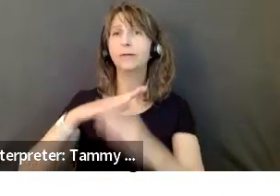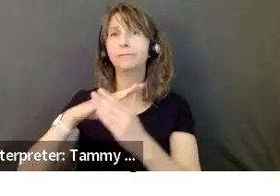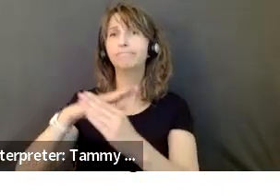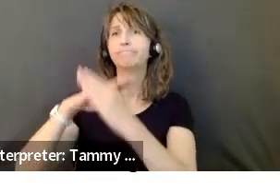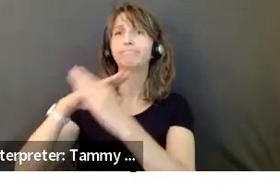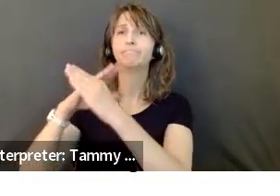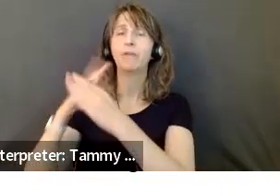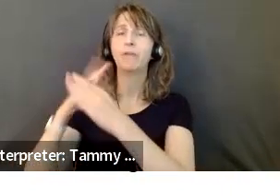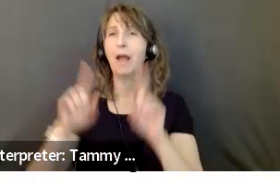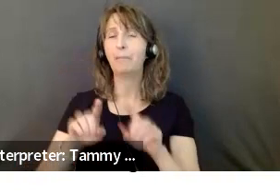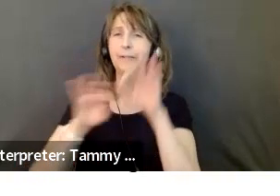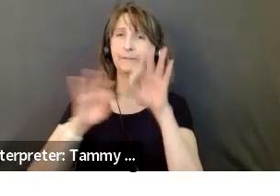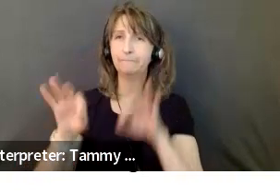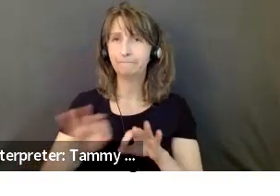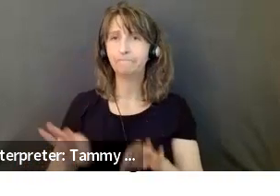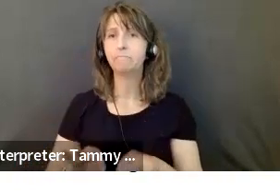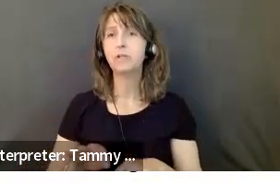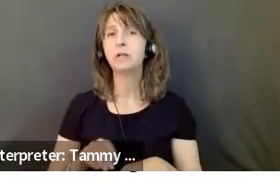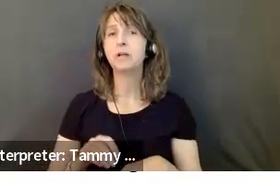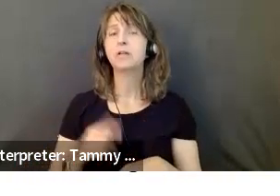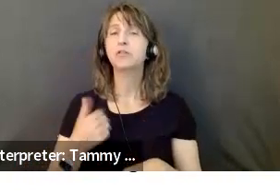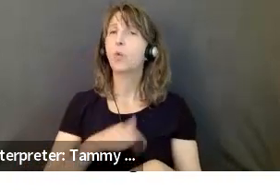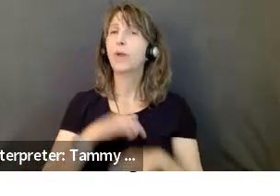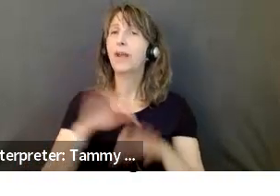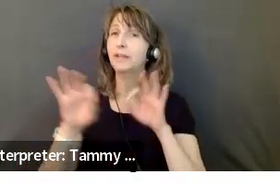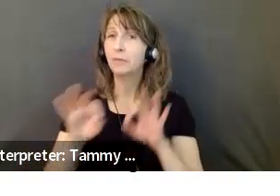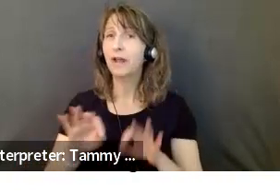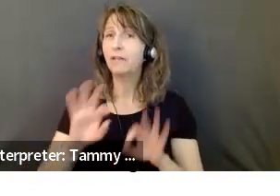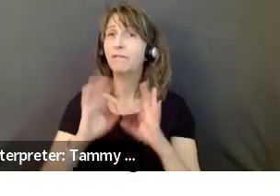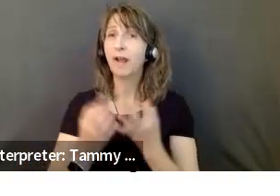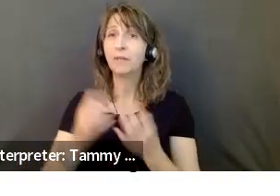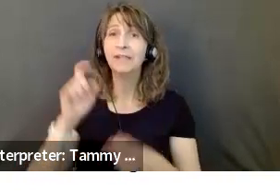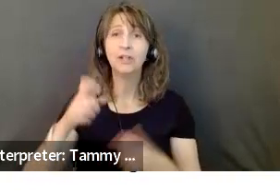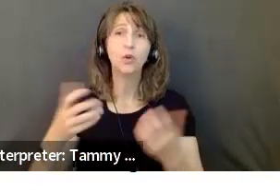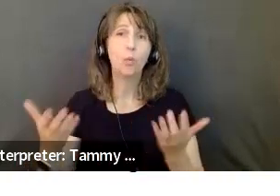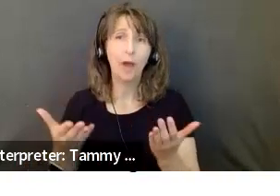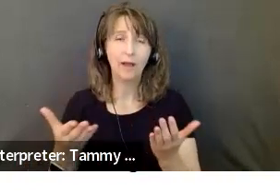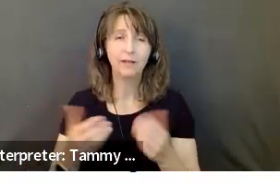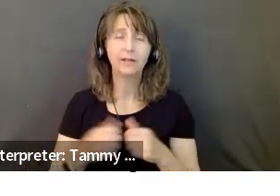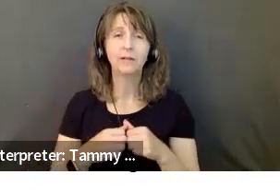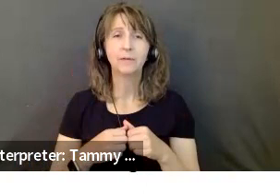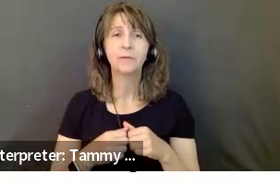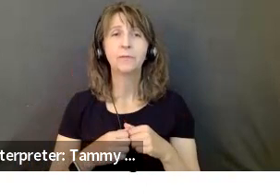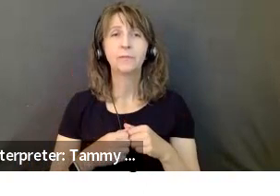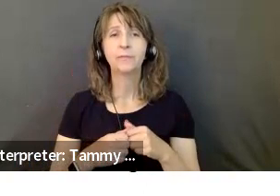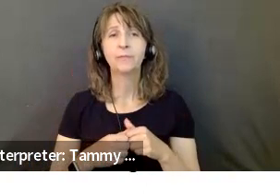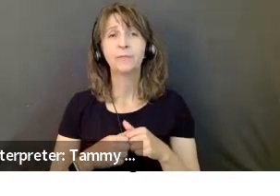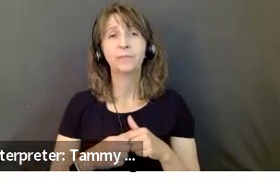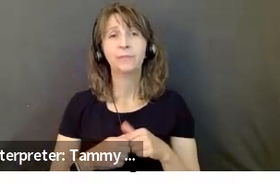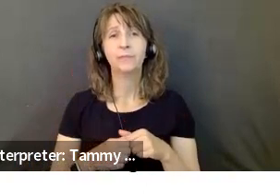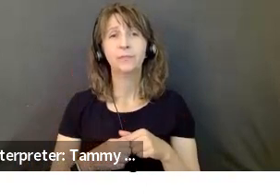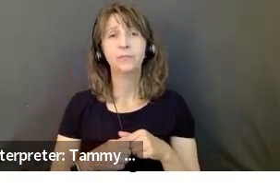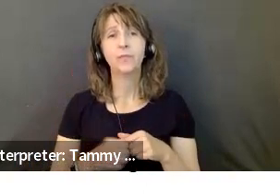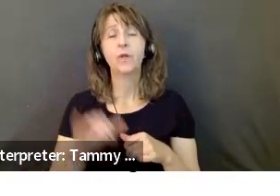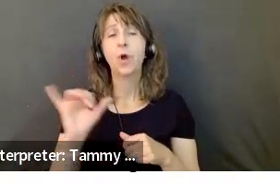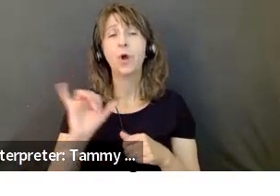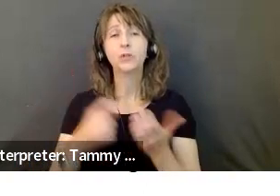And what families truly needed when we did think that call. We also, discussed and talked about the need.